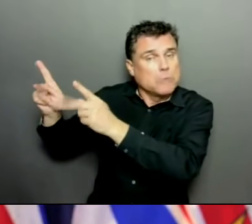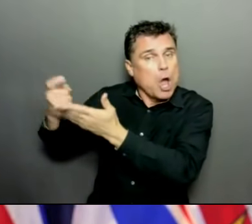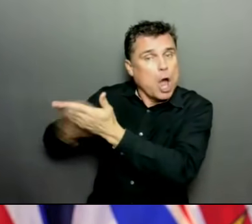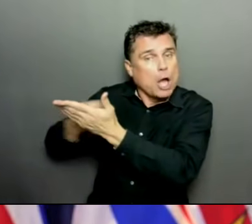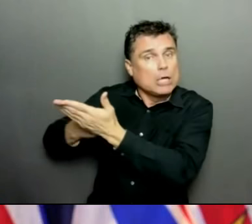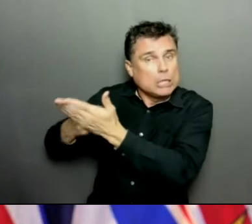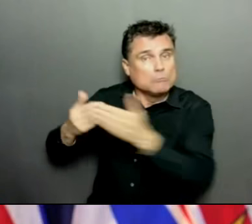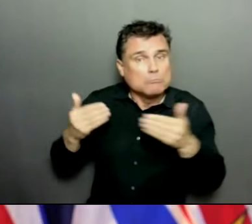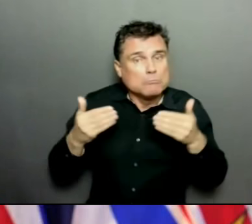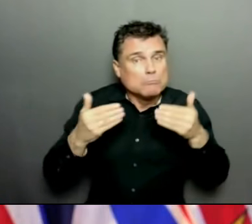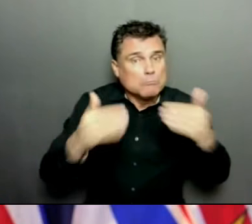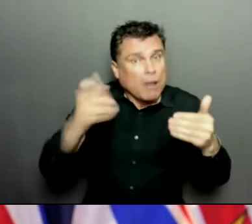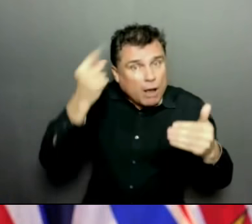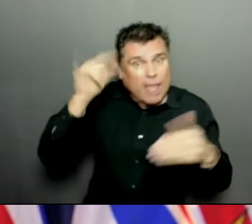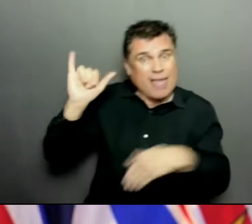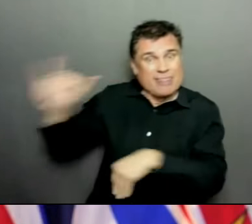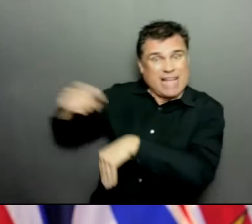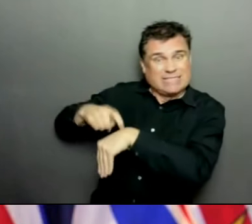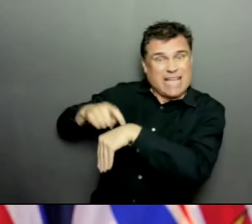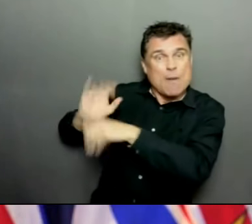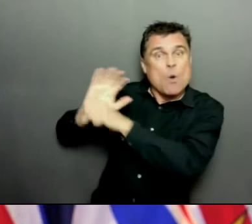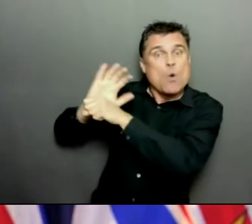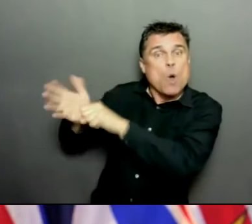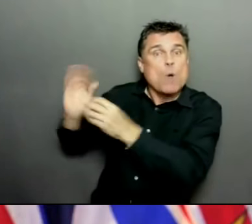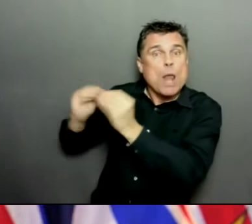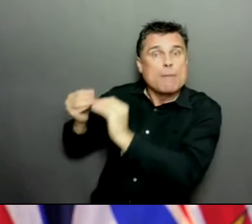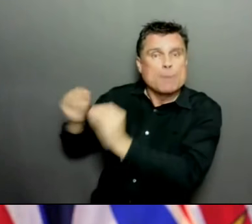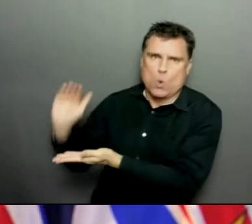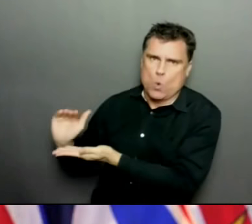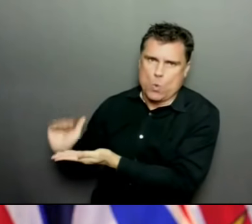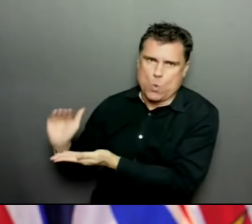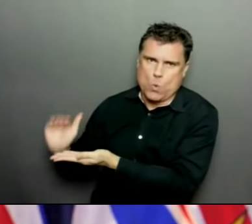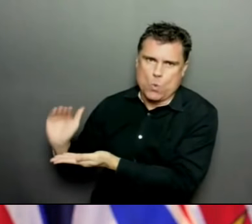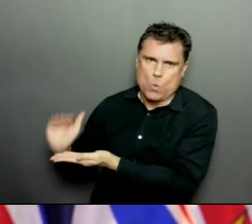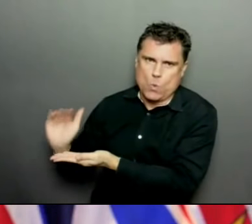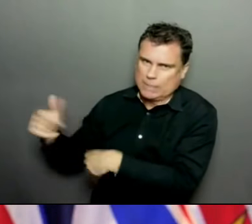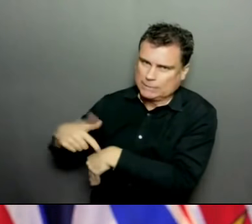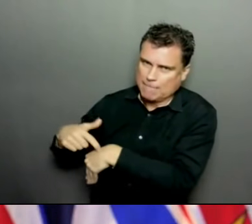it turned out to be quite successful, proposing a different system